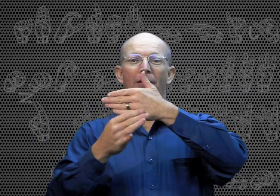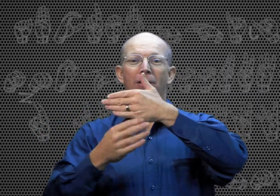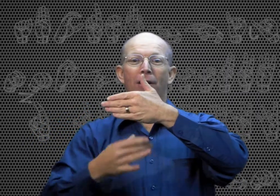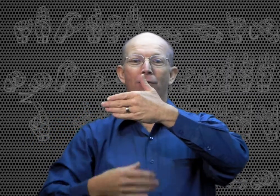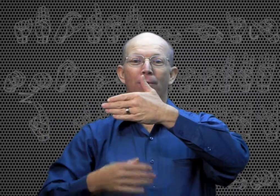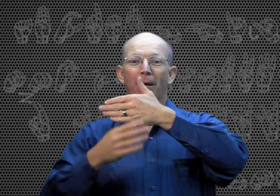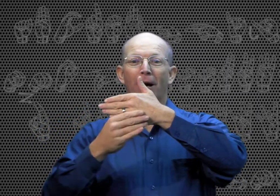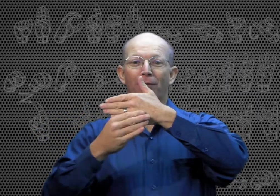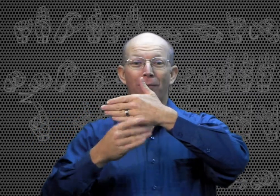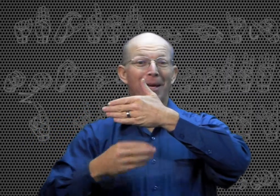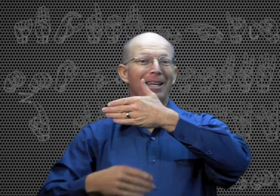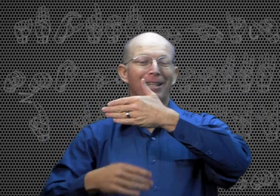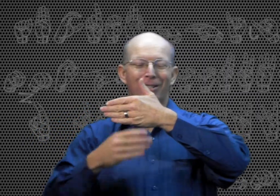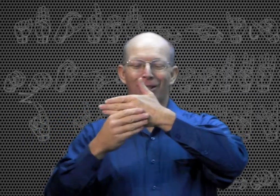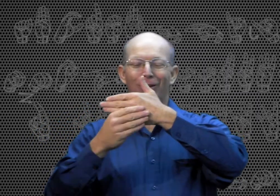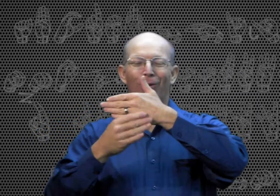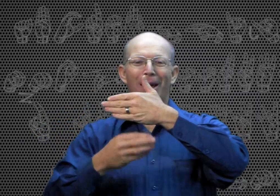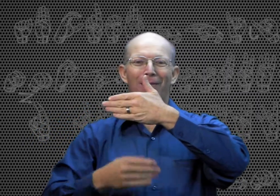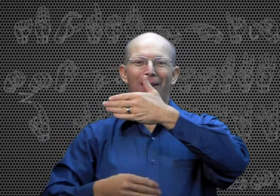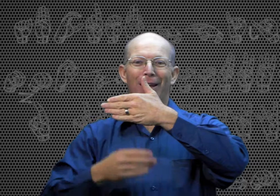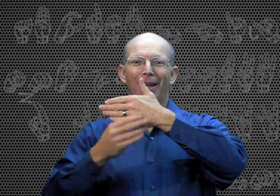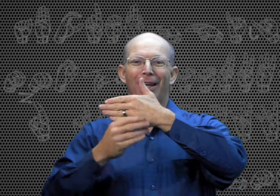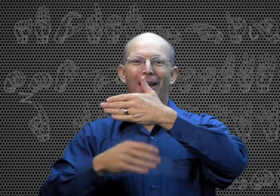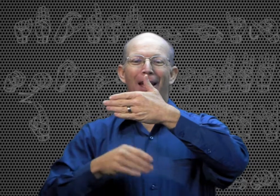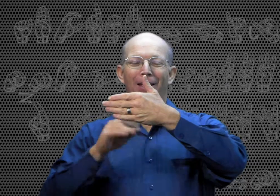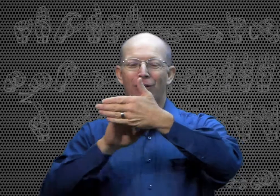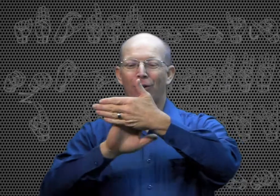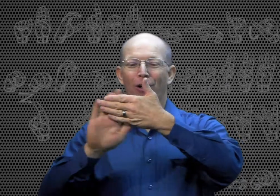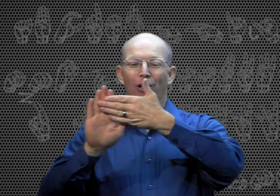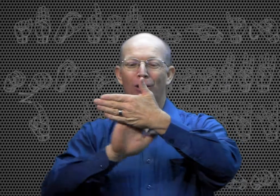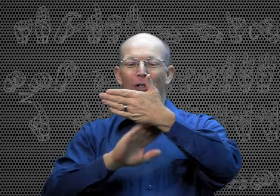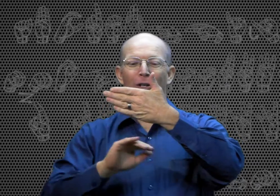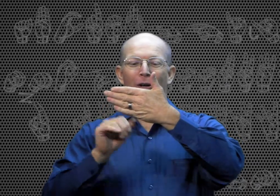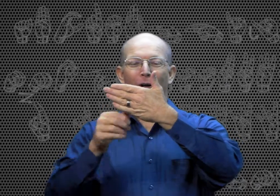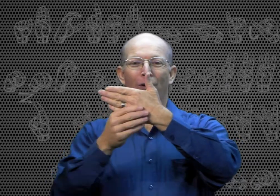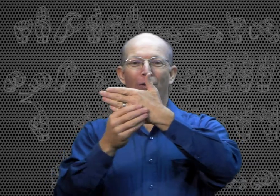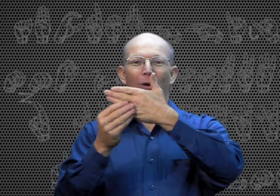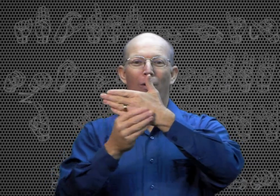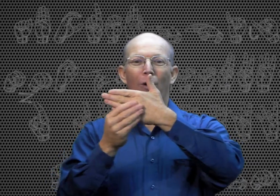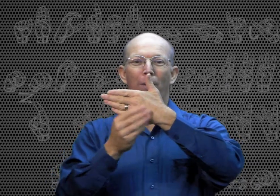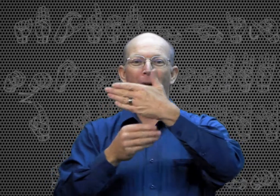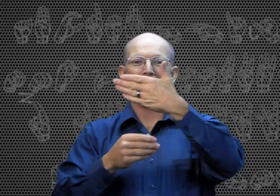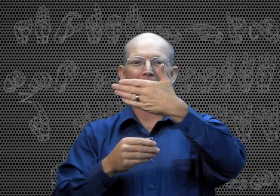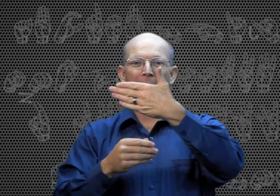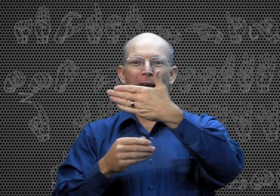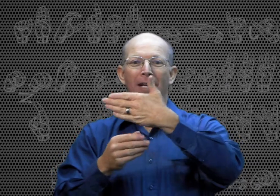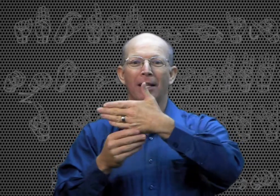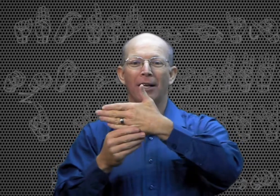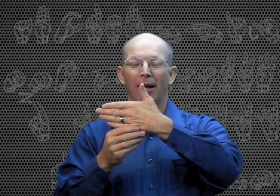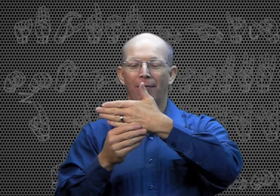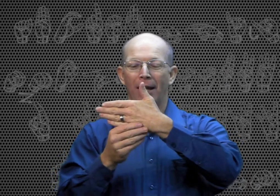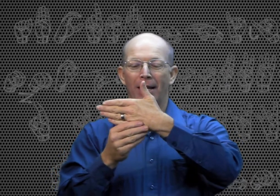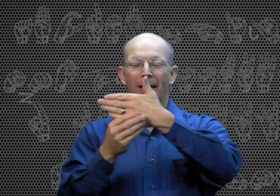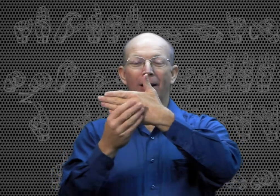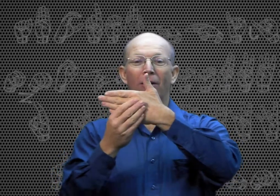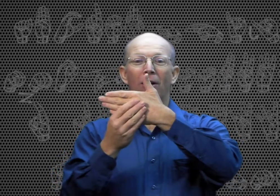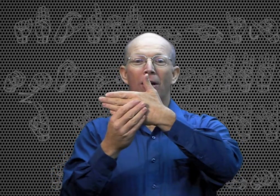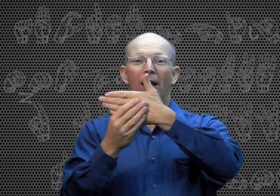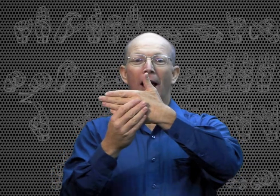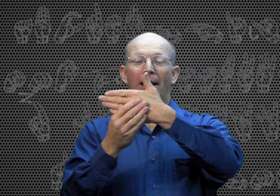Now the stuff dripping off the MEAT is the GRAVY. It is your open hand. Left hand here.